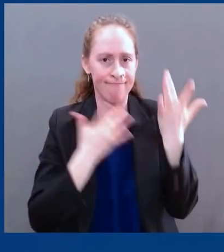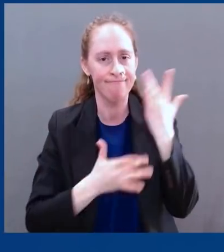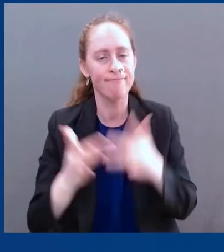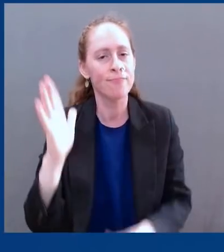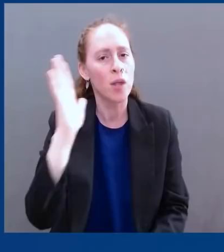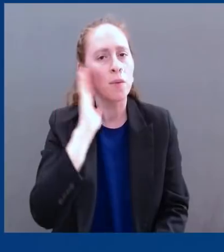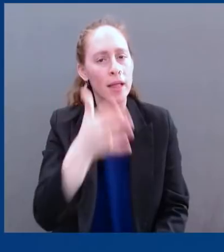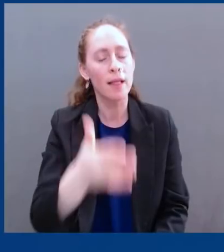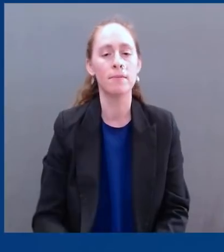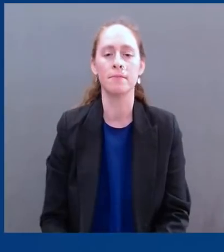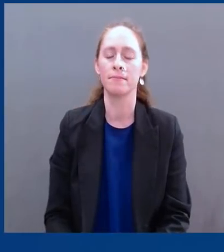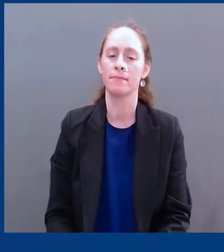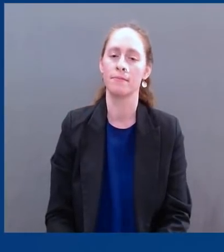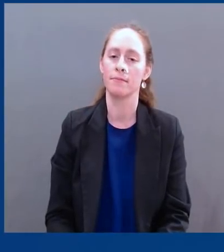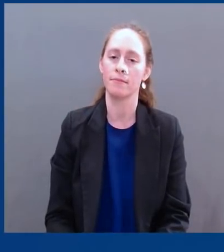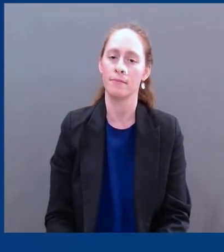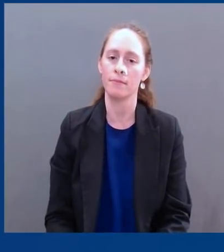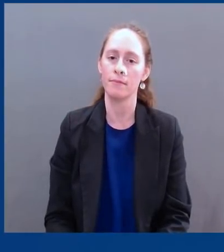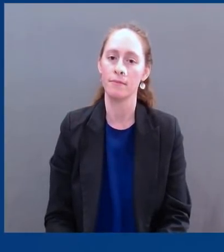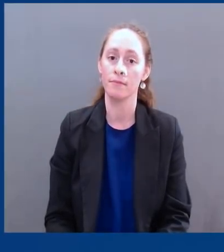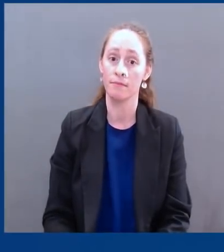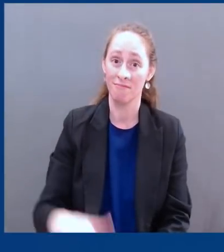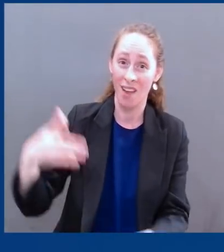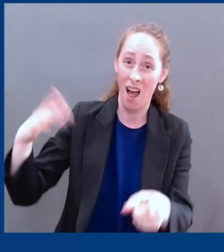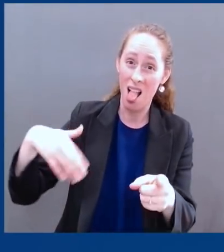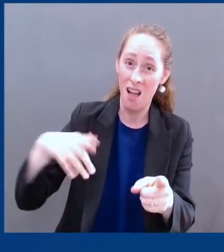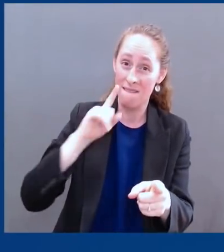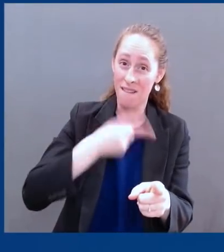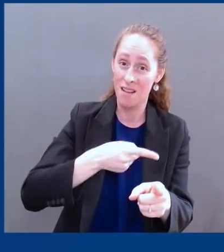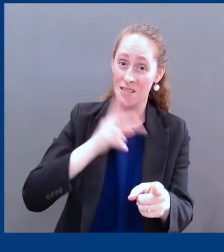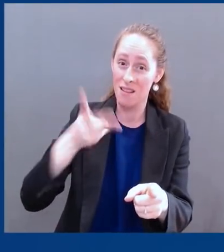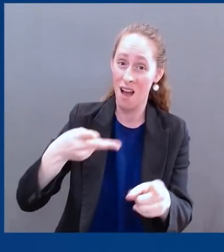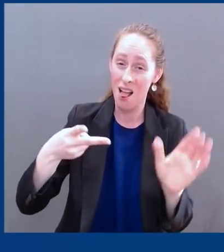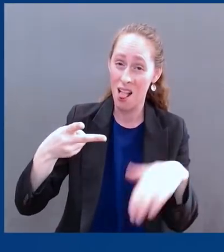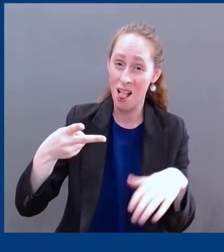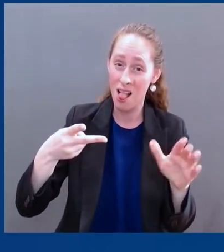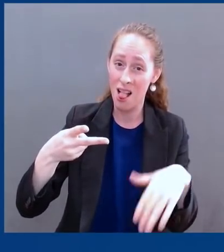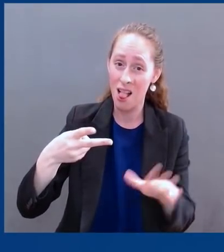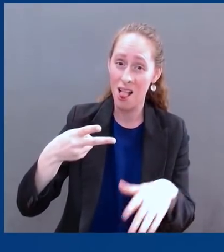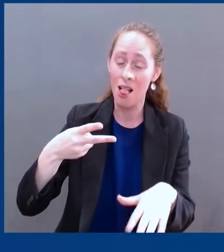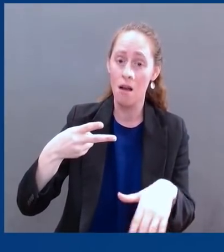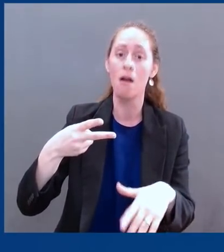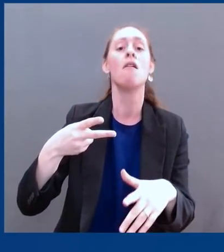their first or second dose, or their first booster -- we continue to have sufficient supply in the near term.